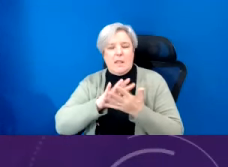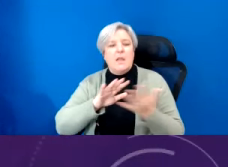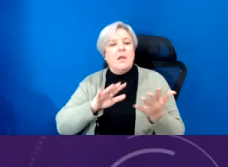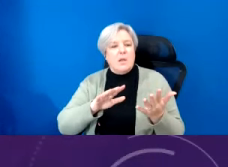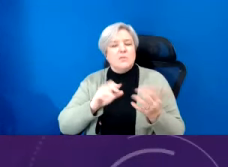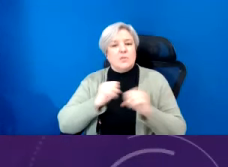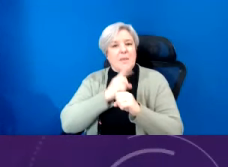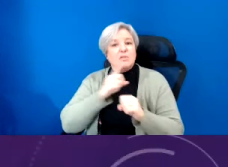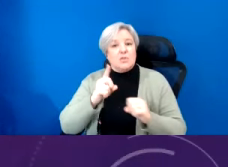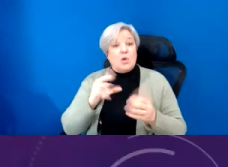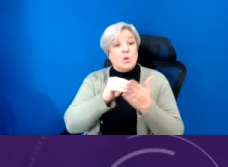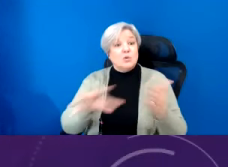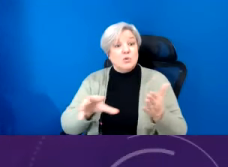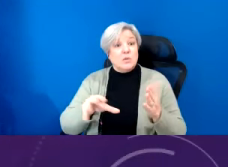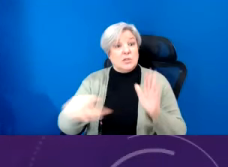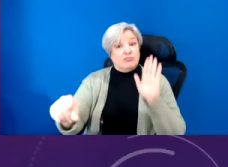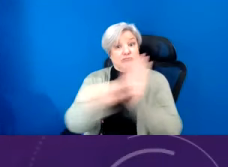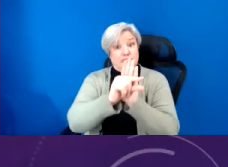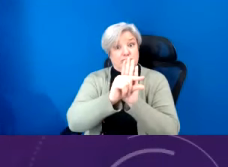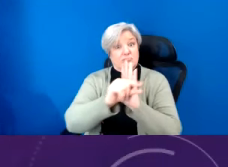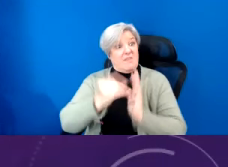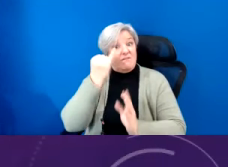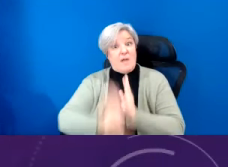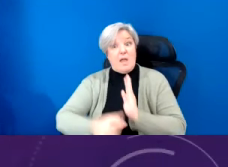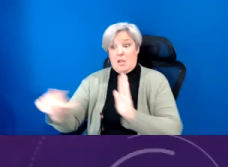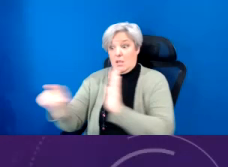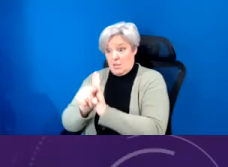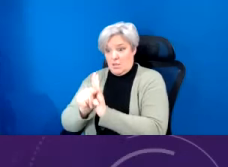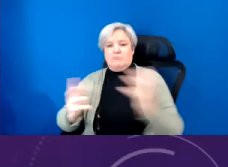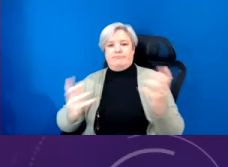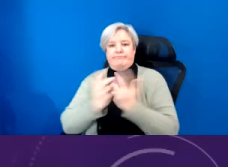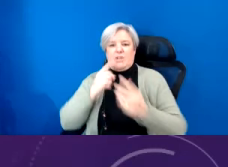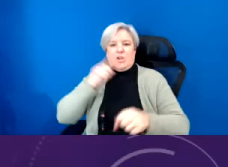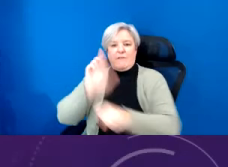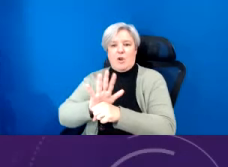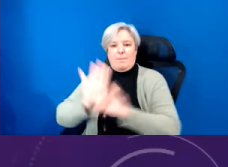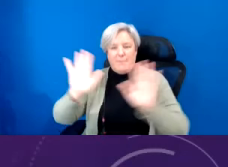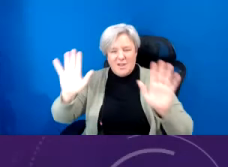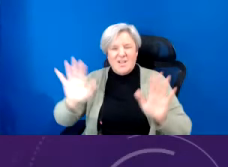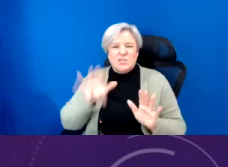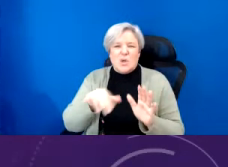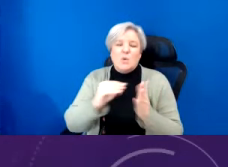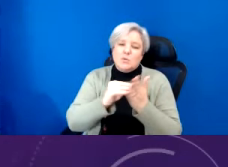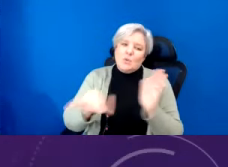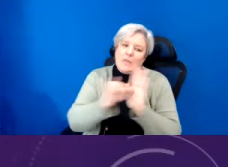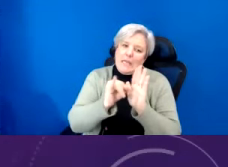what your students have earned, and what you have conferred. So then the student is also needs to be indicated.